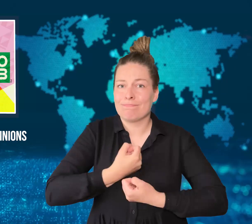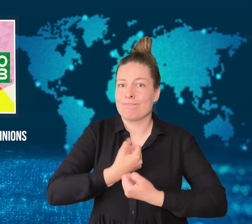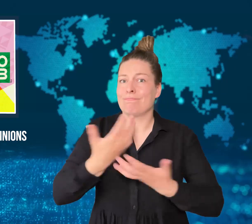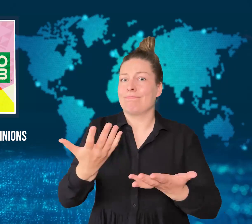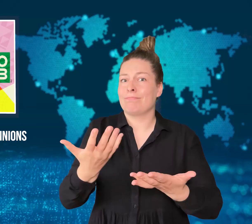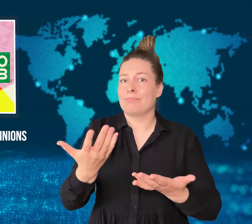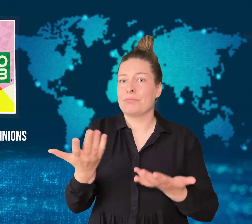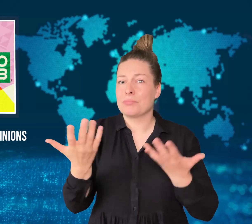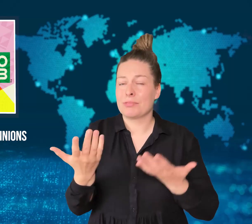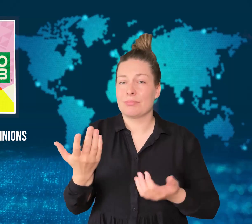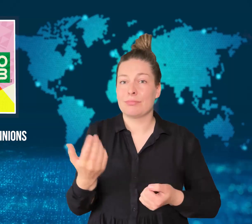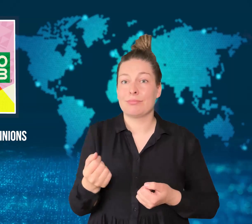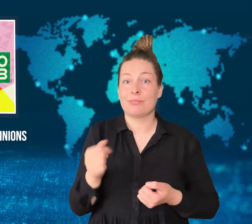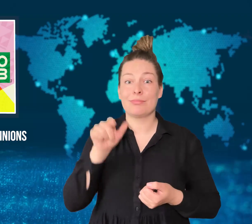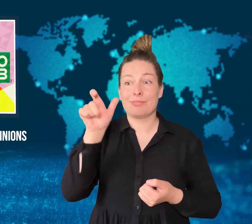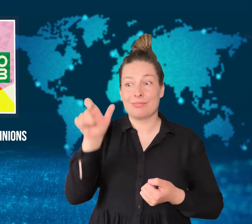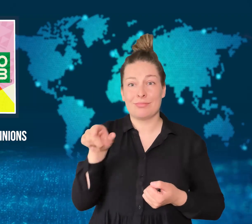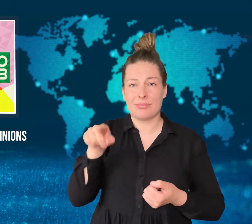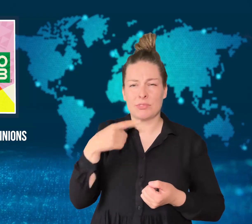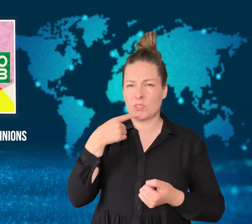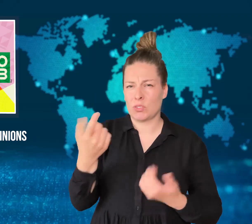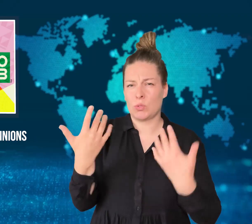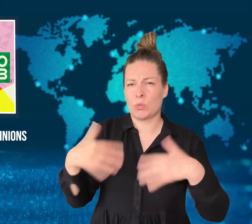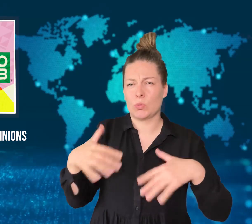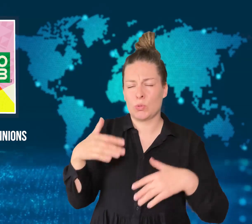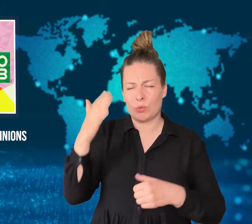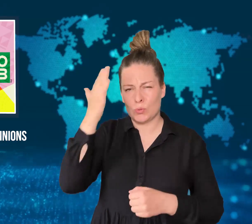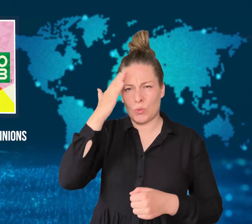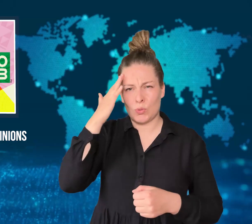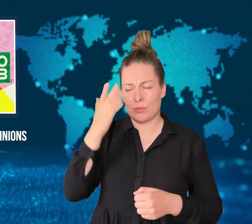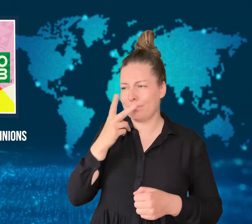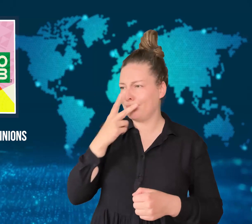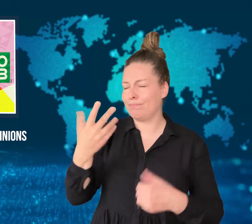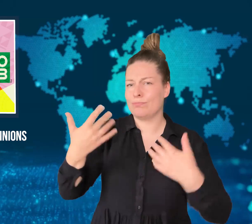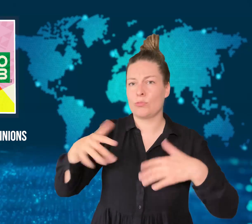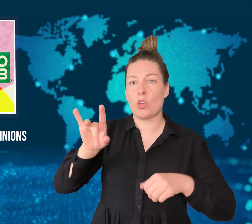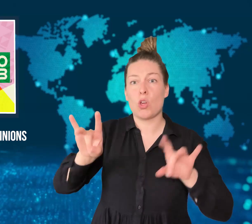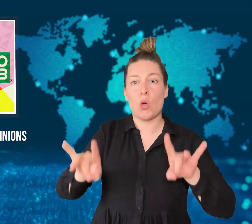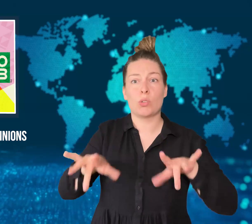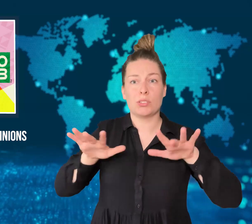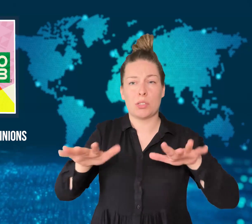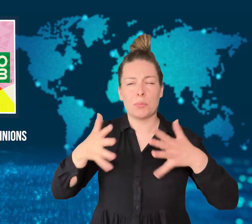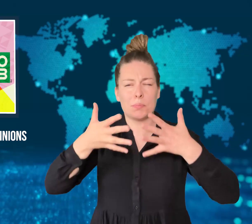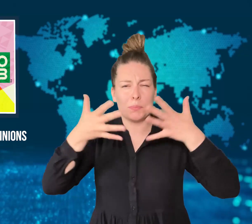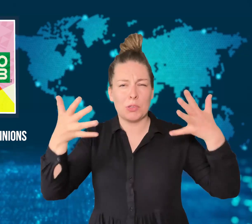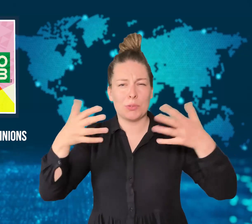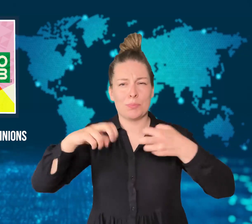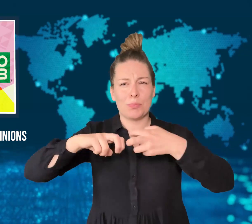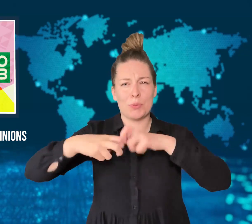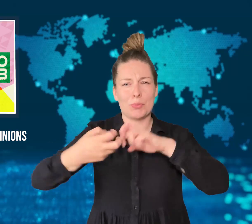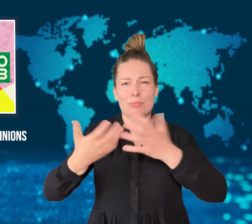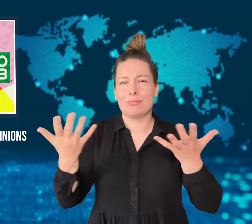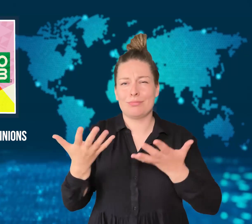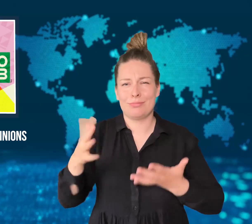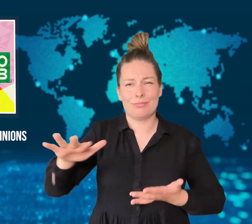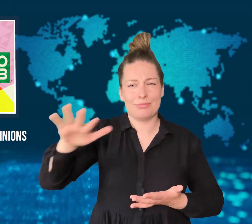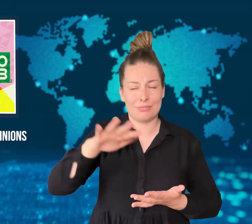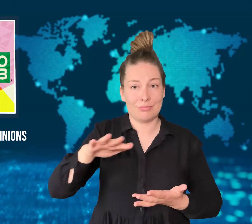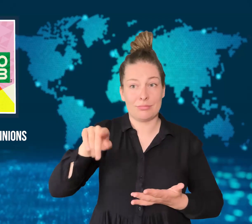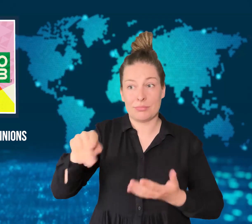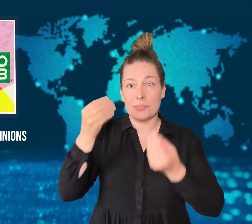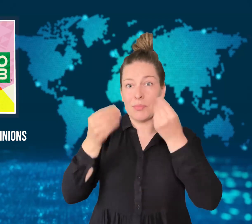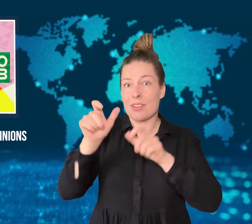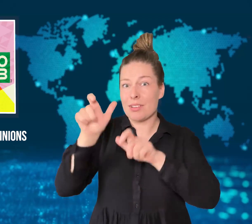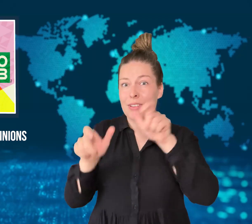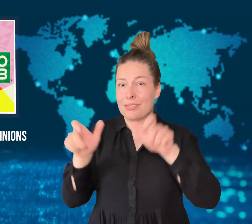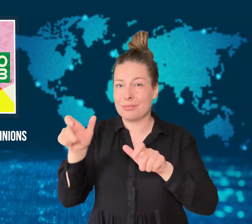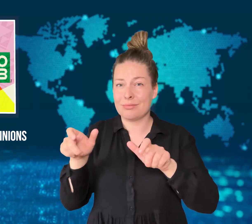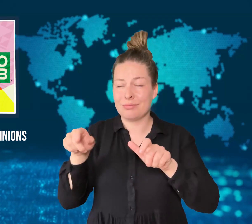He recognized that this is an important issue to Australia's football players,